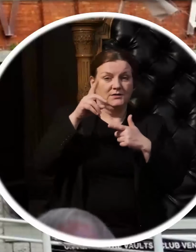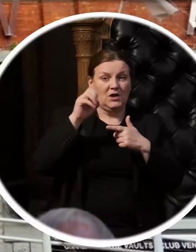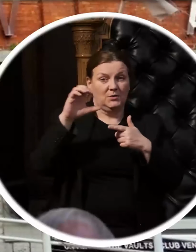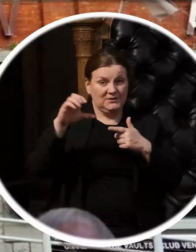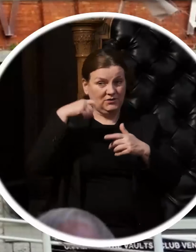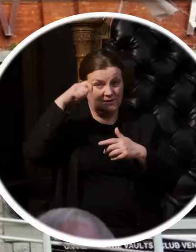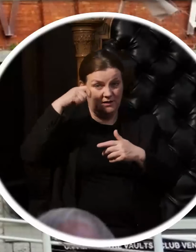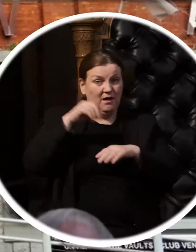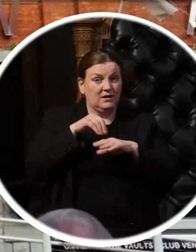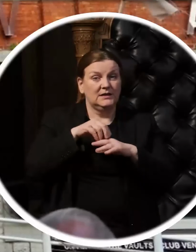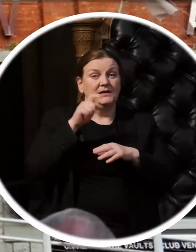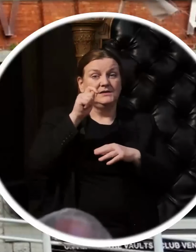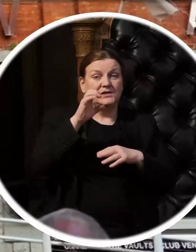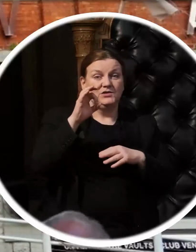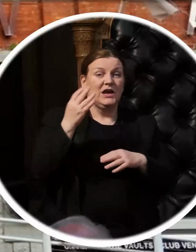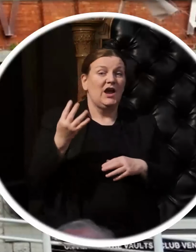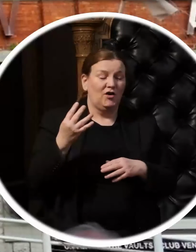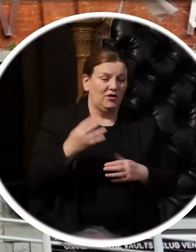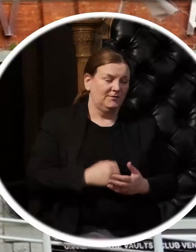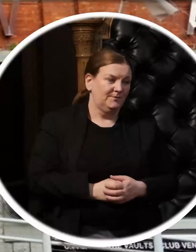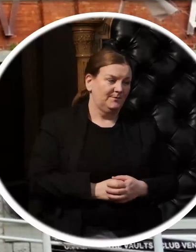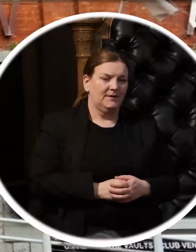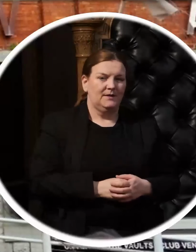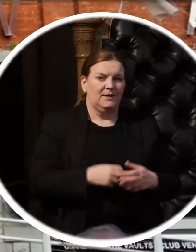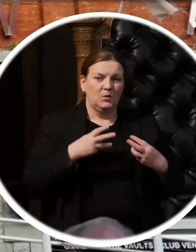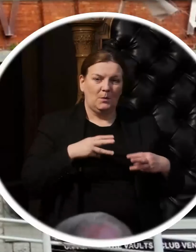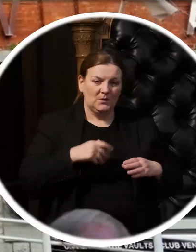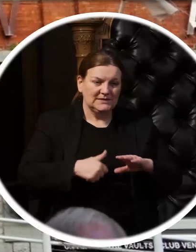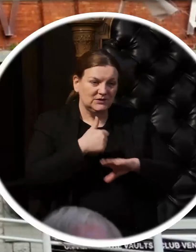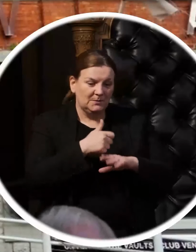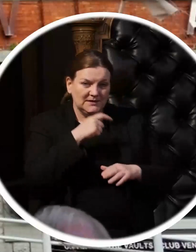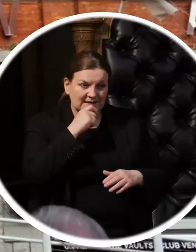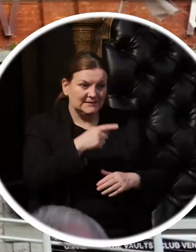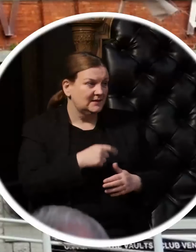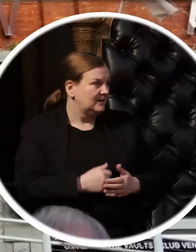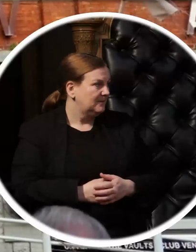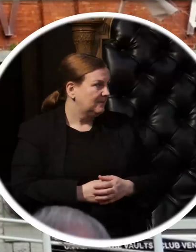and the woman who was kind of, you know, setting me up and everything and she's like, you know, do you think Ireland would have done,